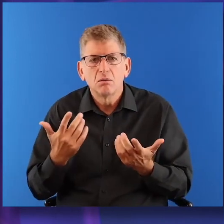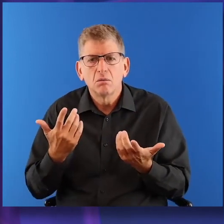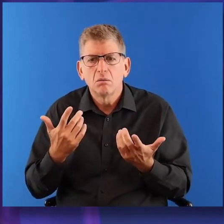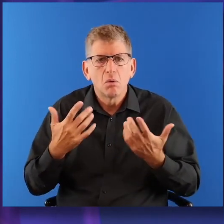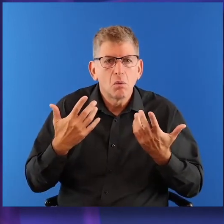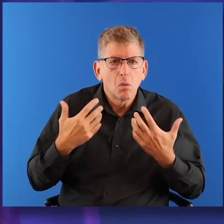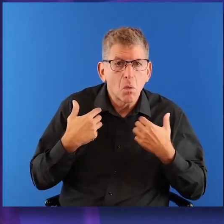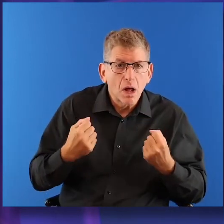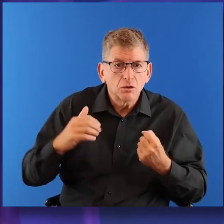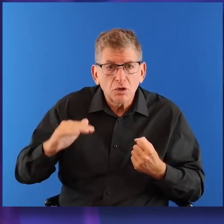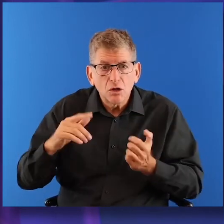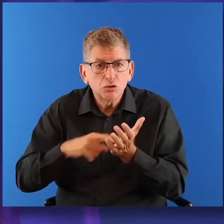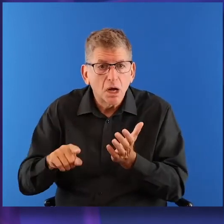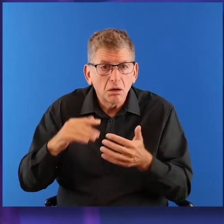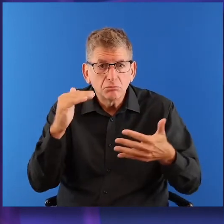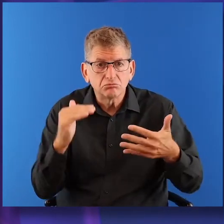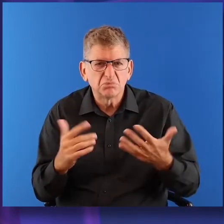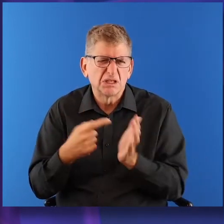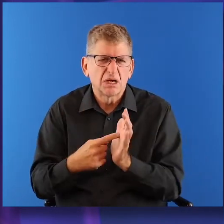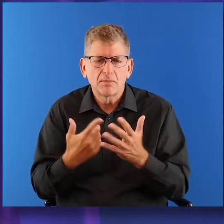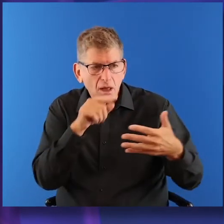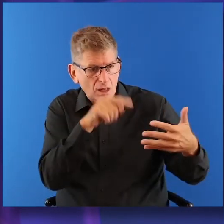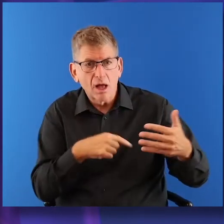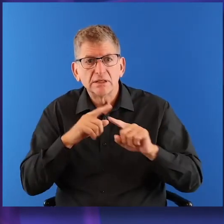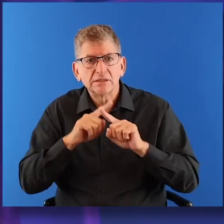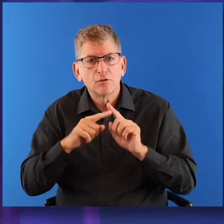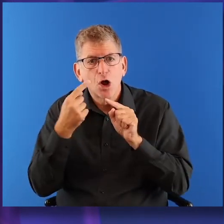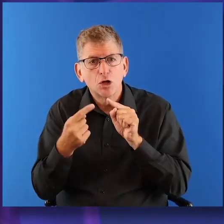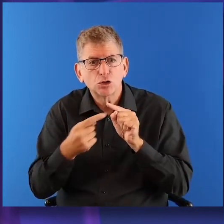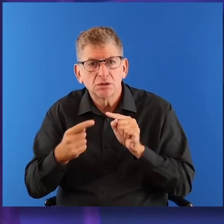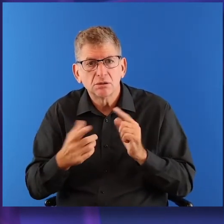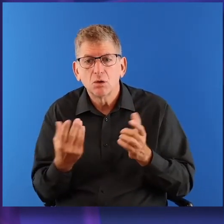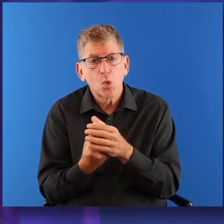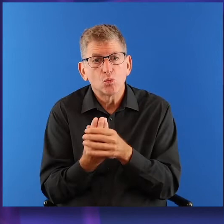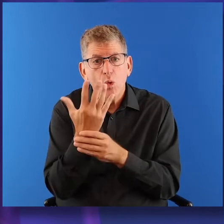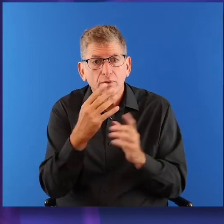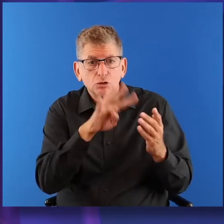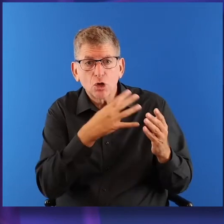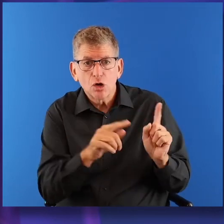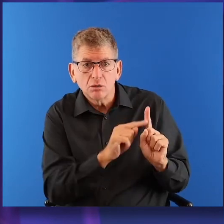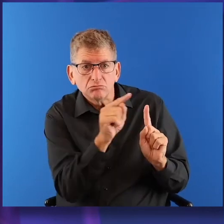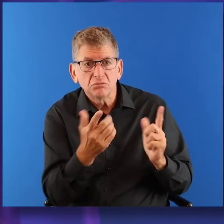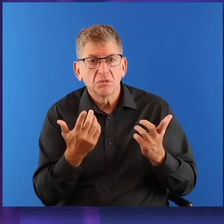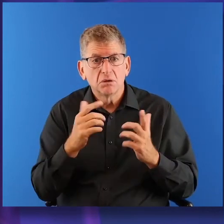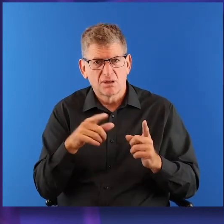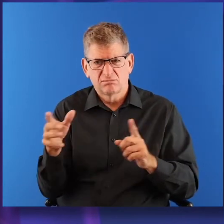an example where allergies and growth charts are being captured and that information is then